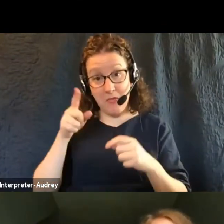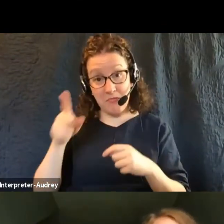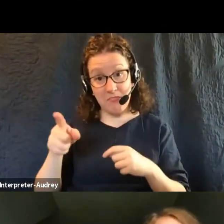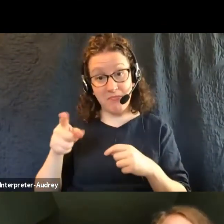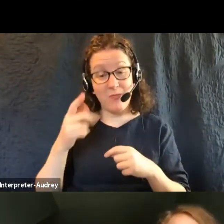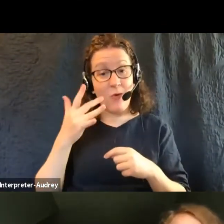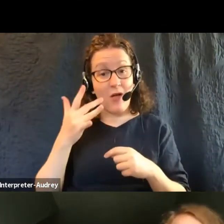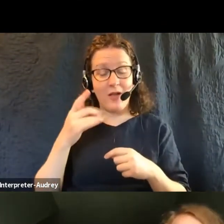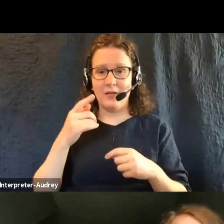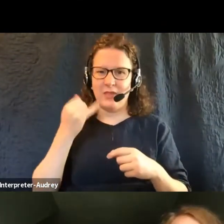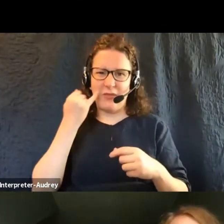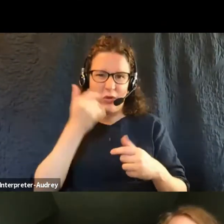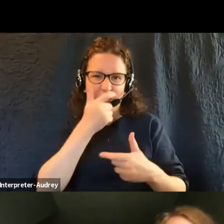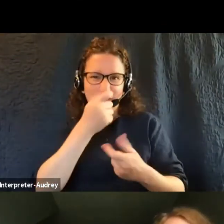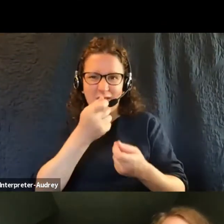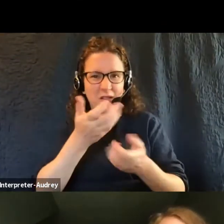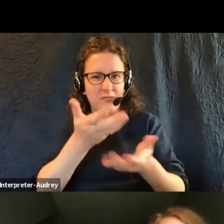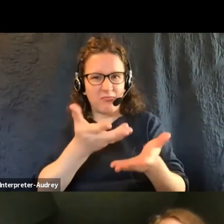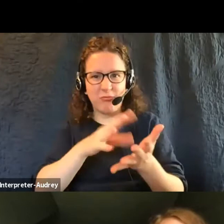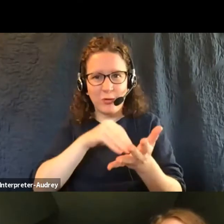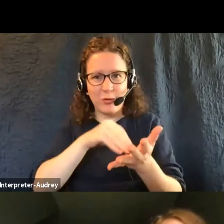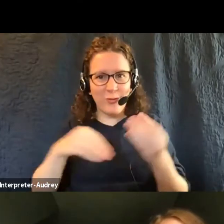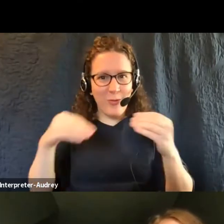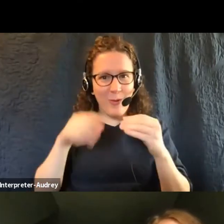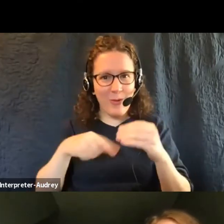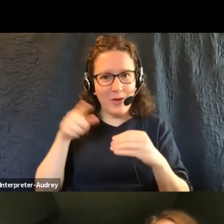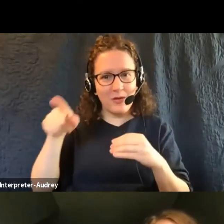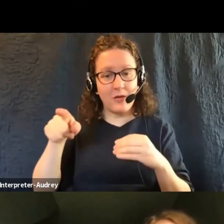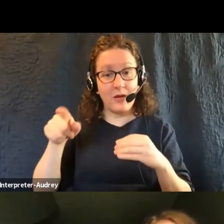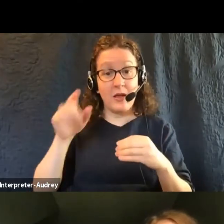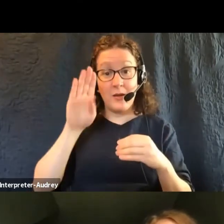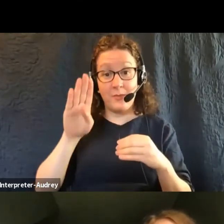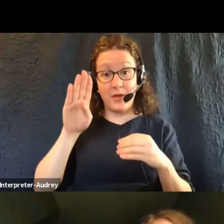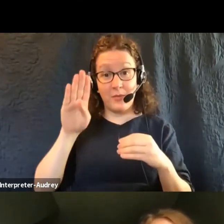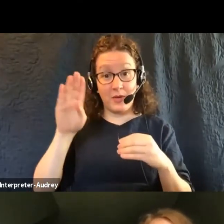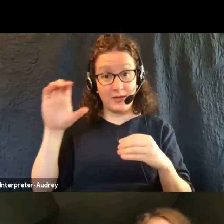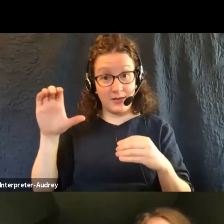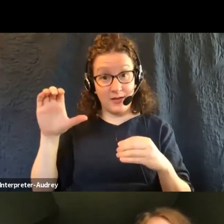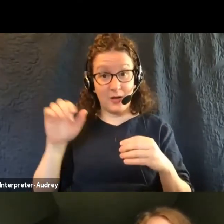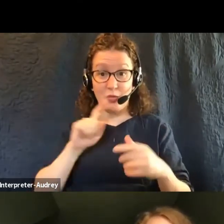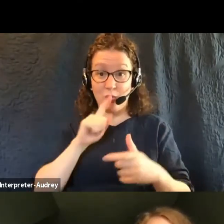is interested in learning more about it, the BBC has this interesting podcast called